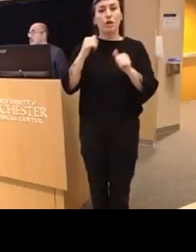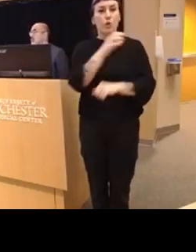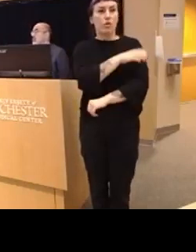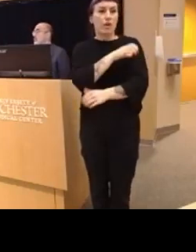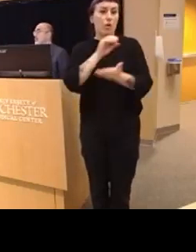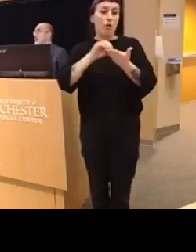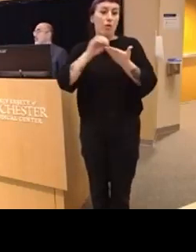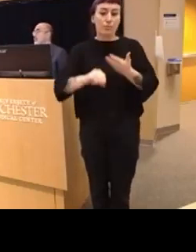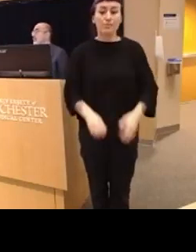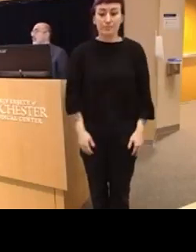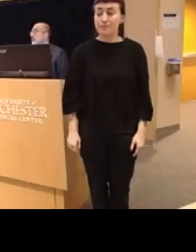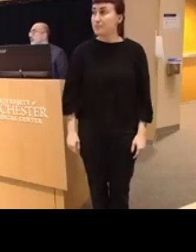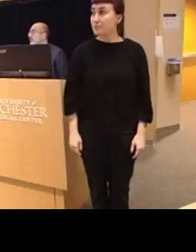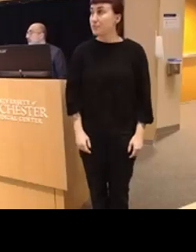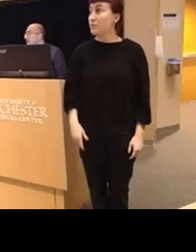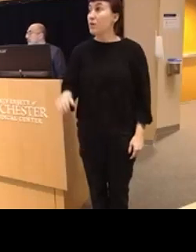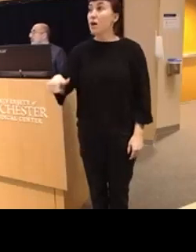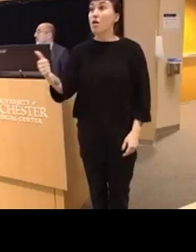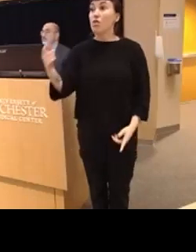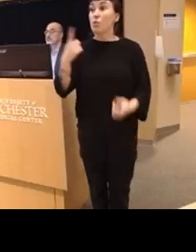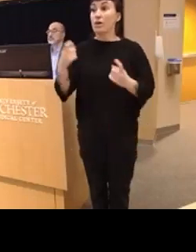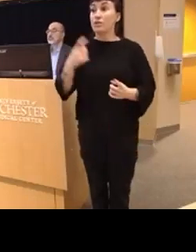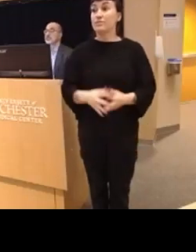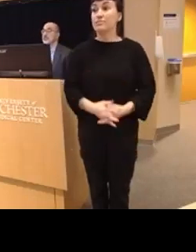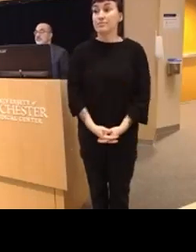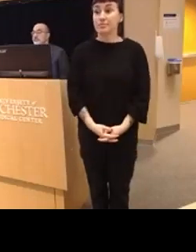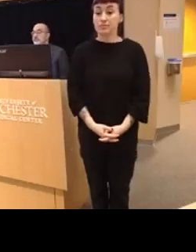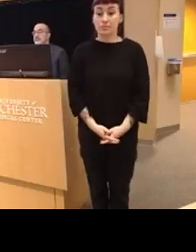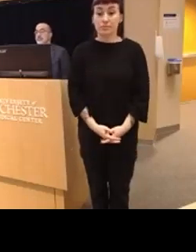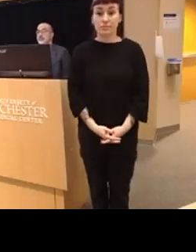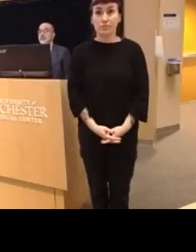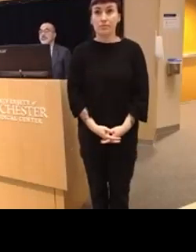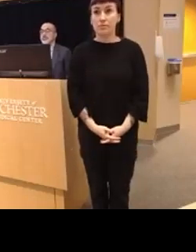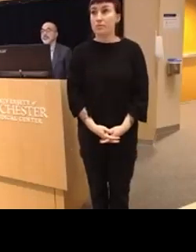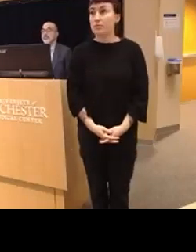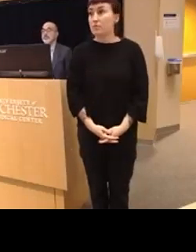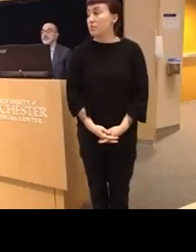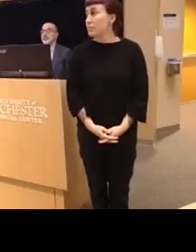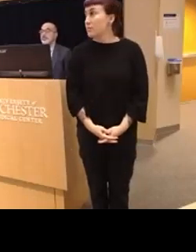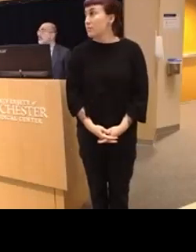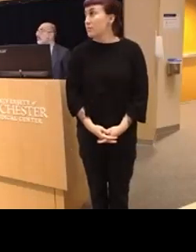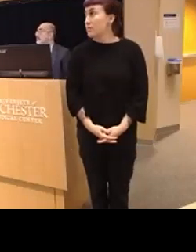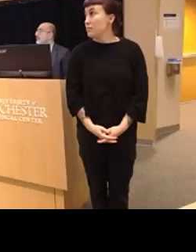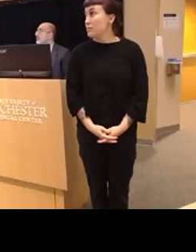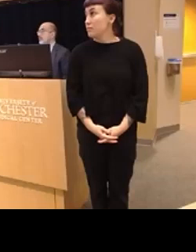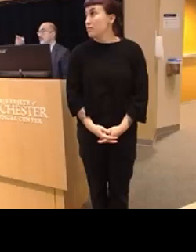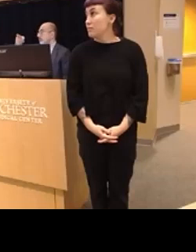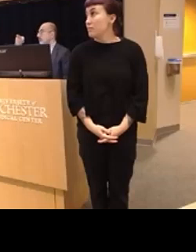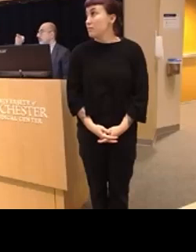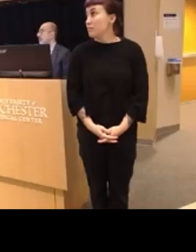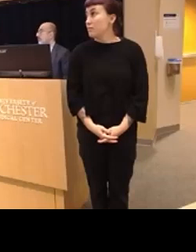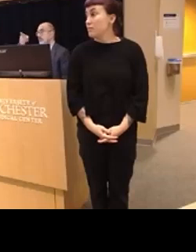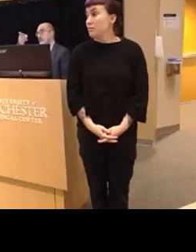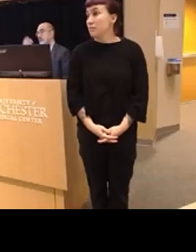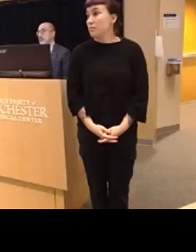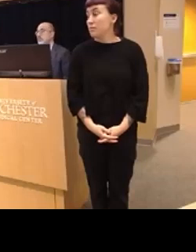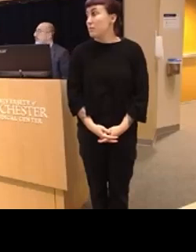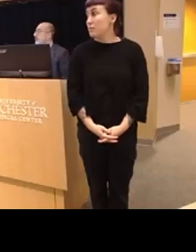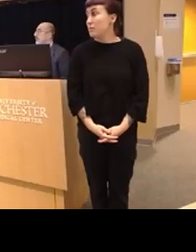piece great other question now my quick question there are also a lot of trainees who are also here